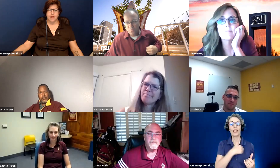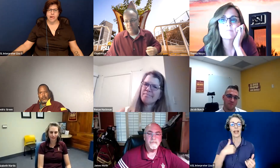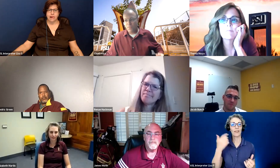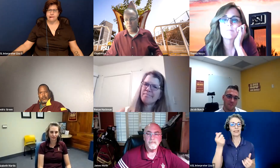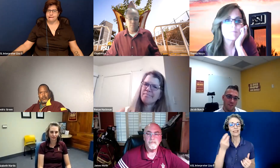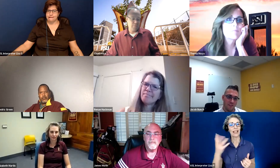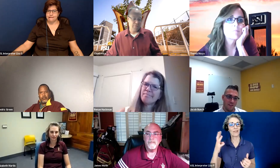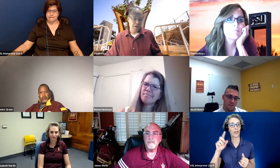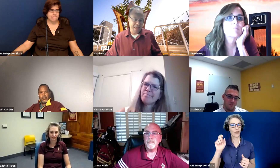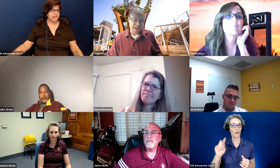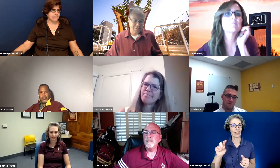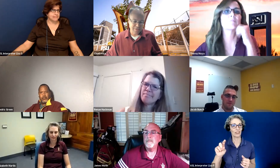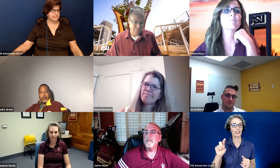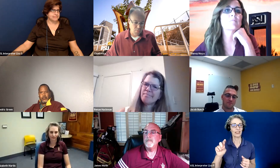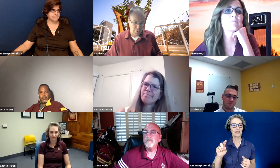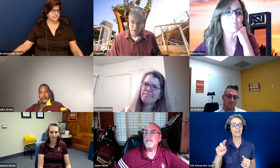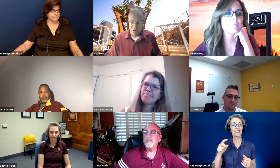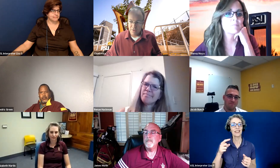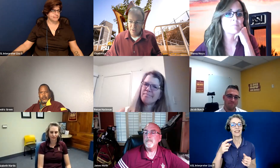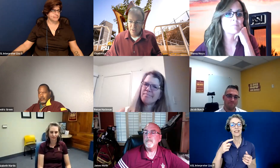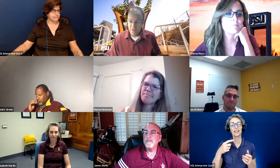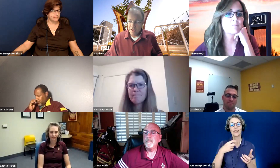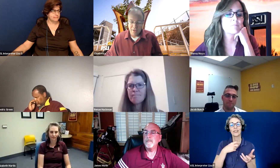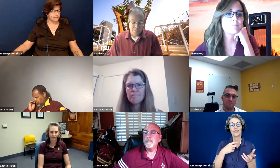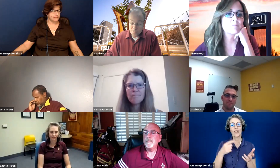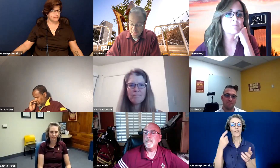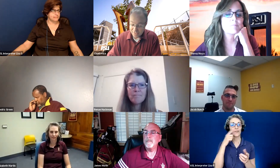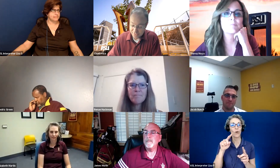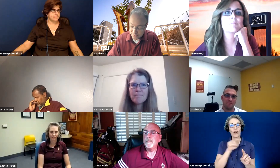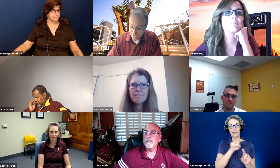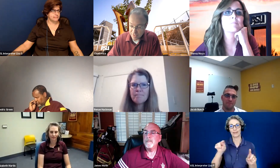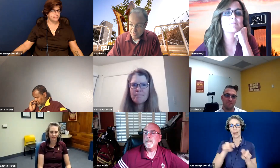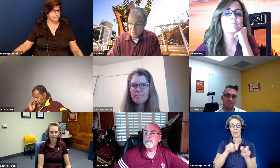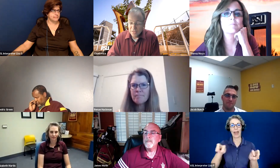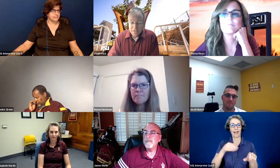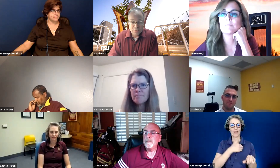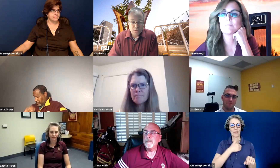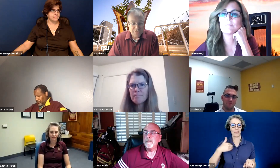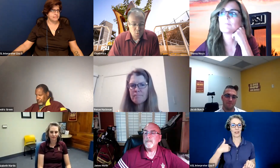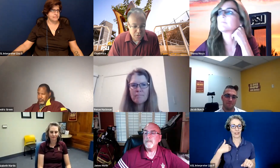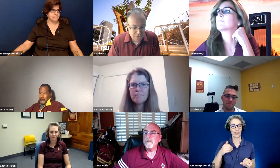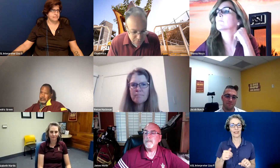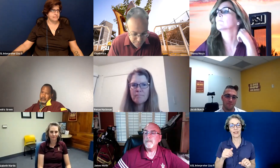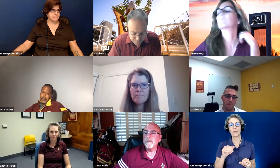we've got to ask for our panelists. And so these questions.